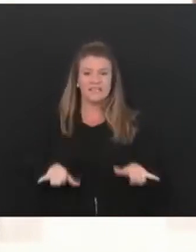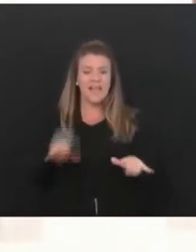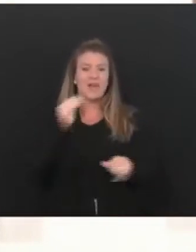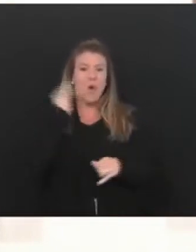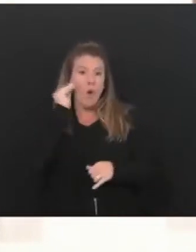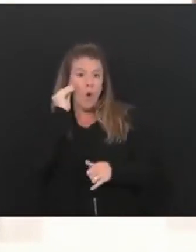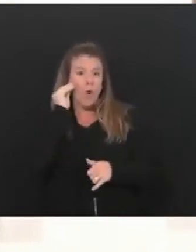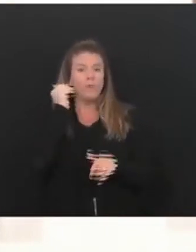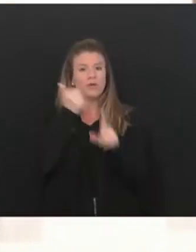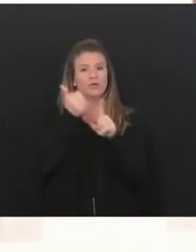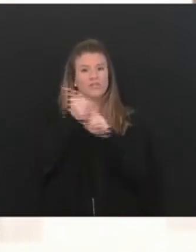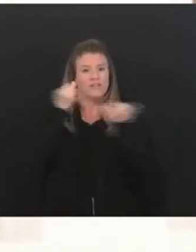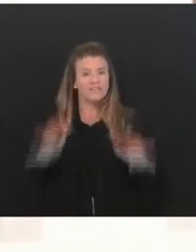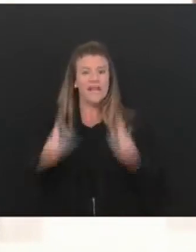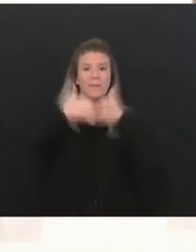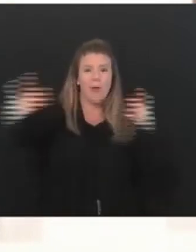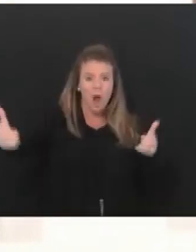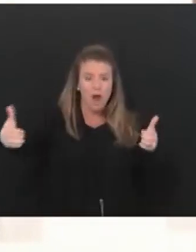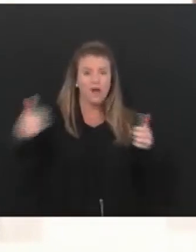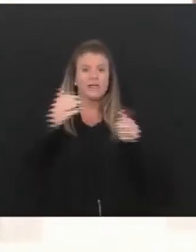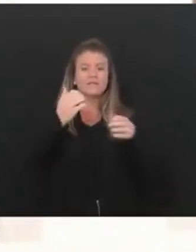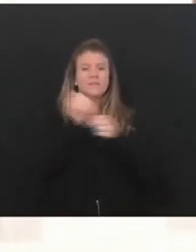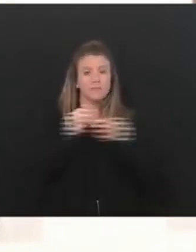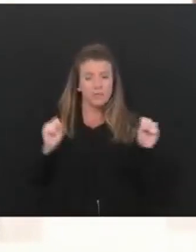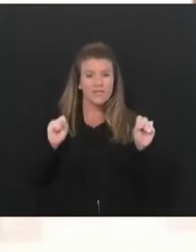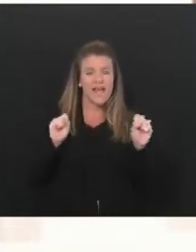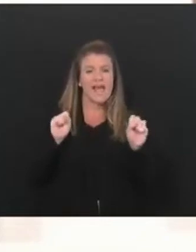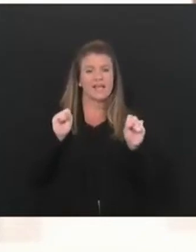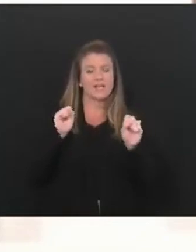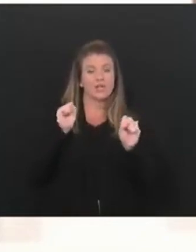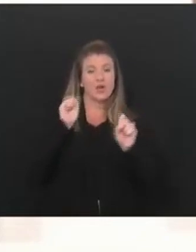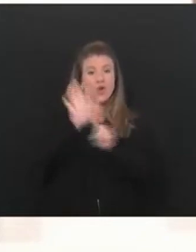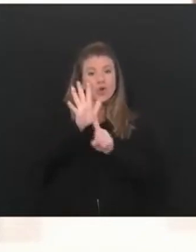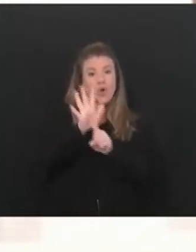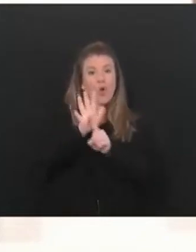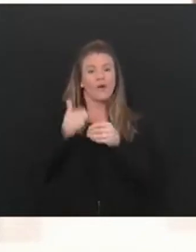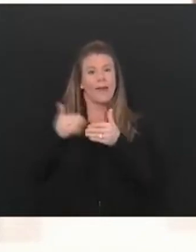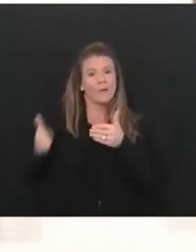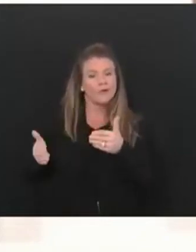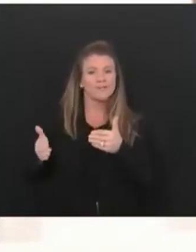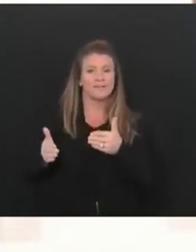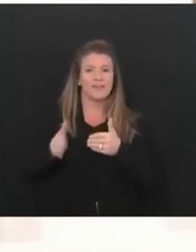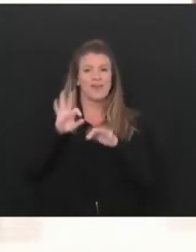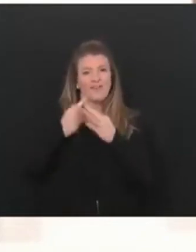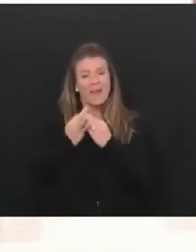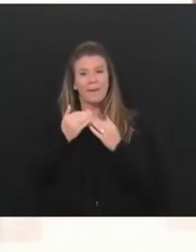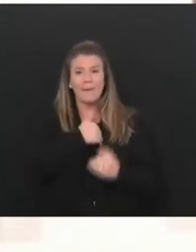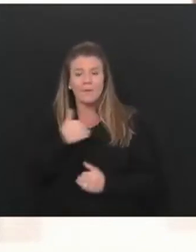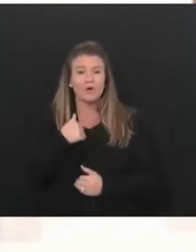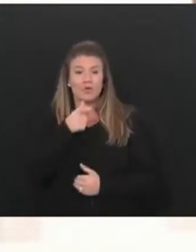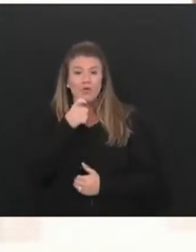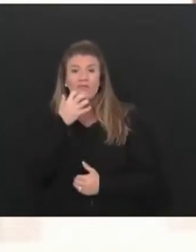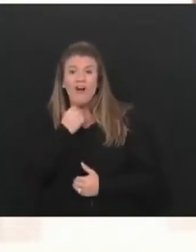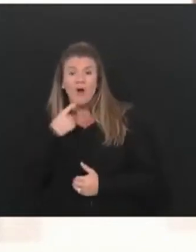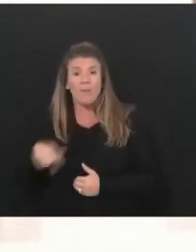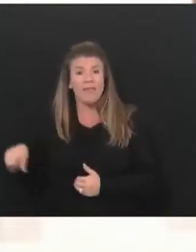PEOPLE BANDING TOGETHER TO PROTECT THEMSELVES, TO STAY AT HOME, TO STAY PHYSICALLY